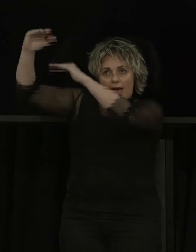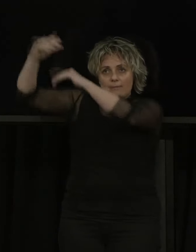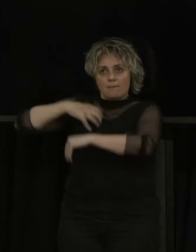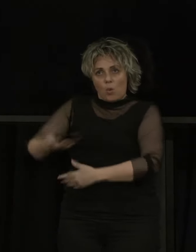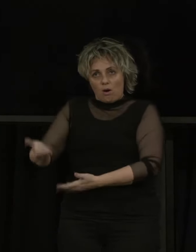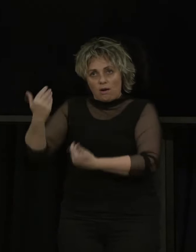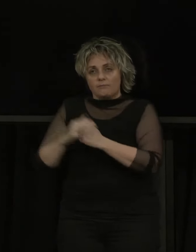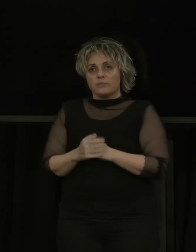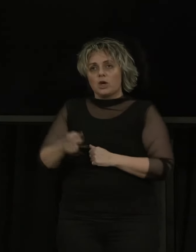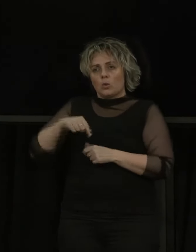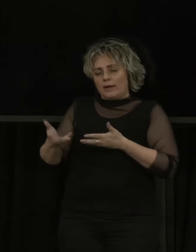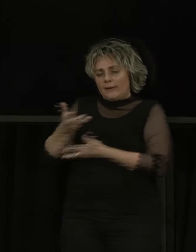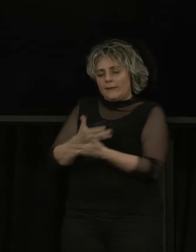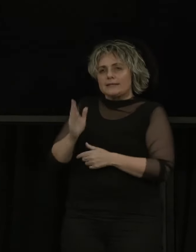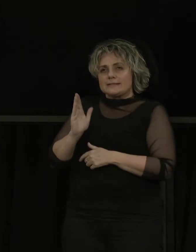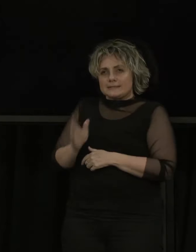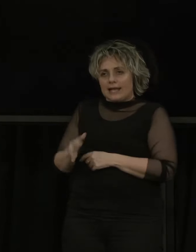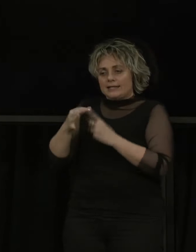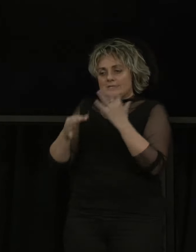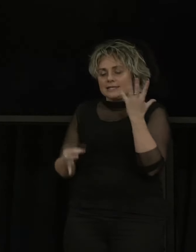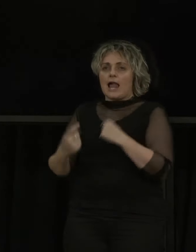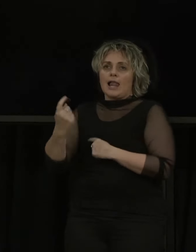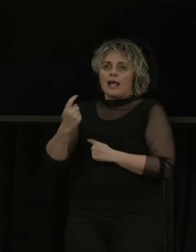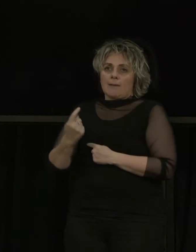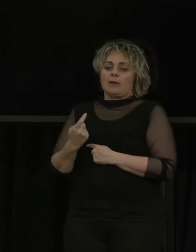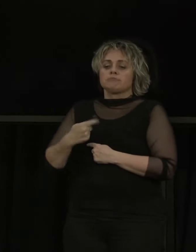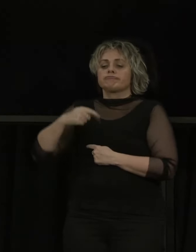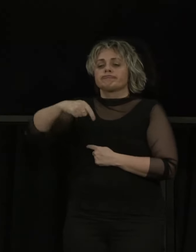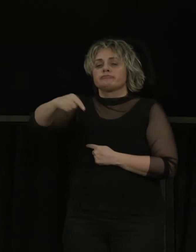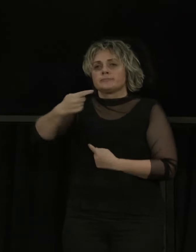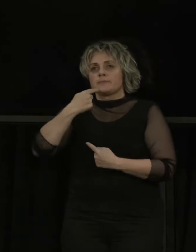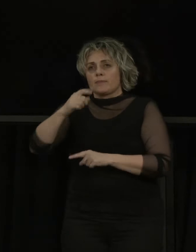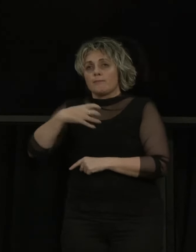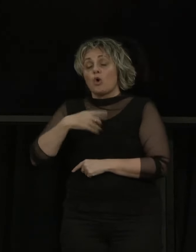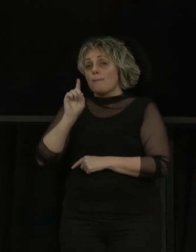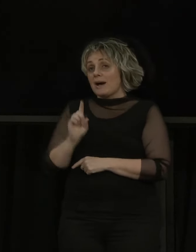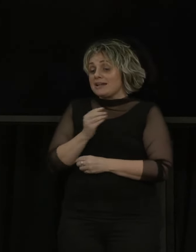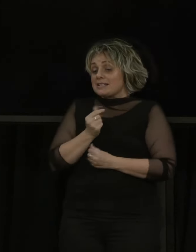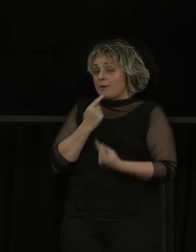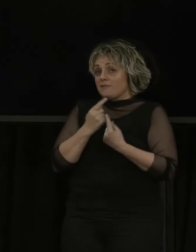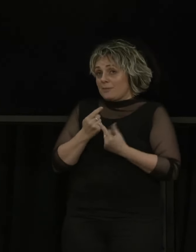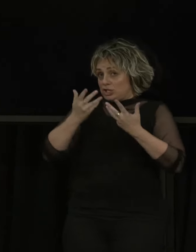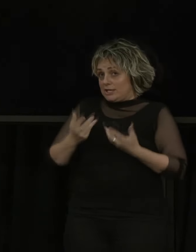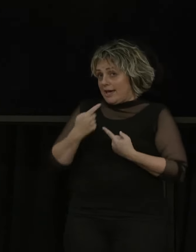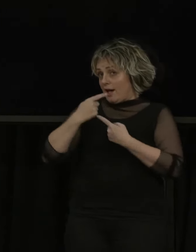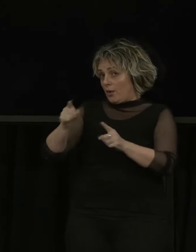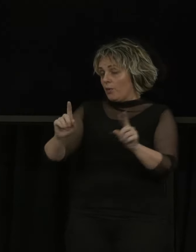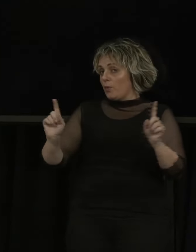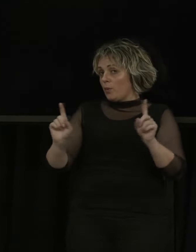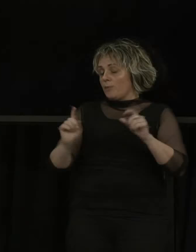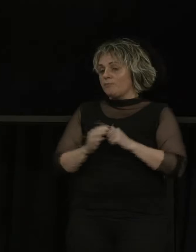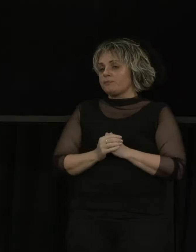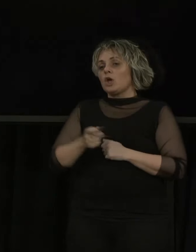nation, once we have higher vaccination rates. We are consulting on this